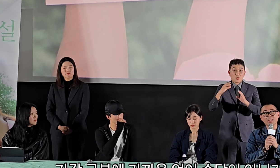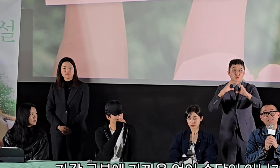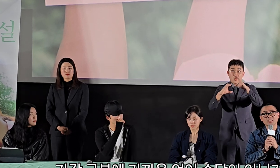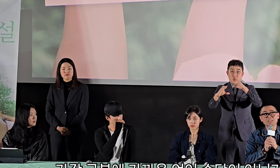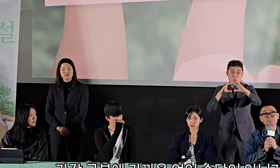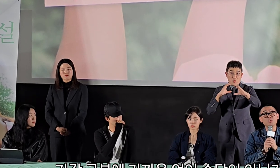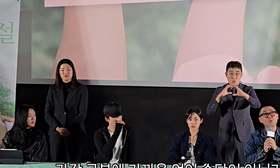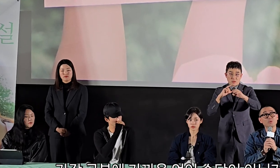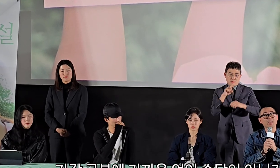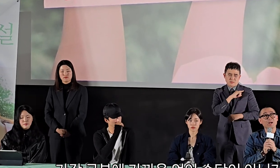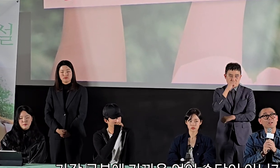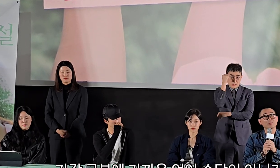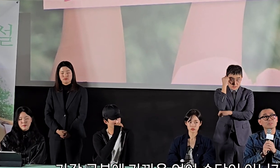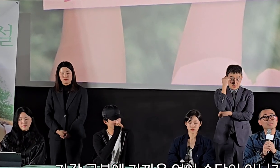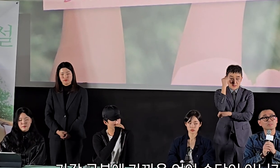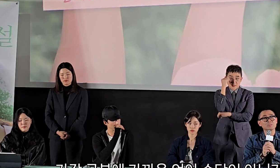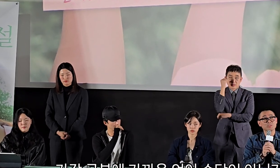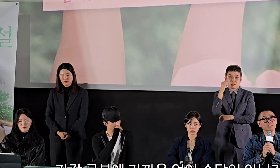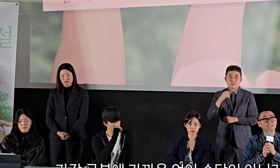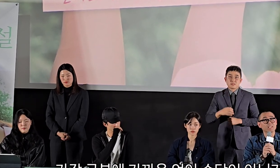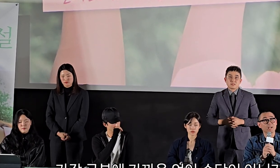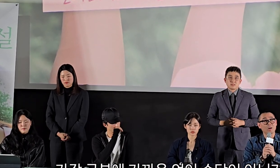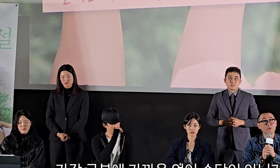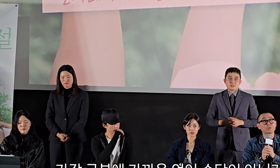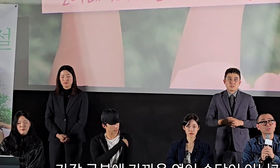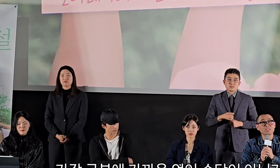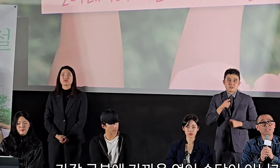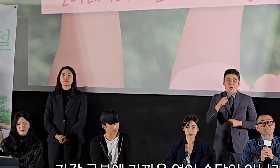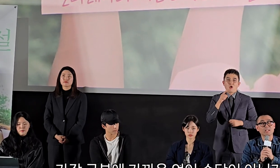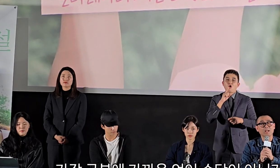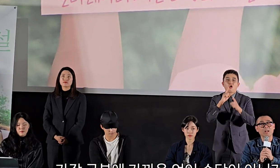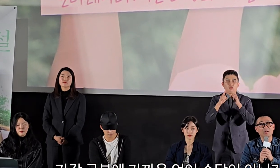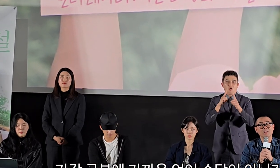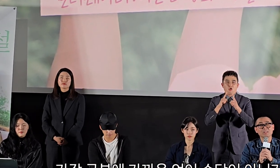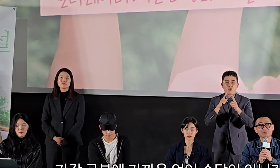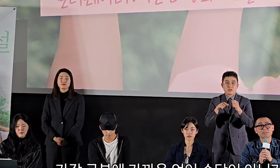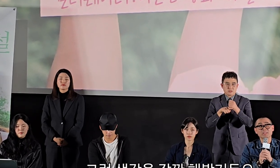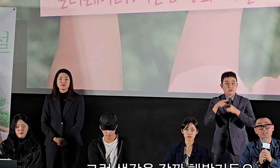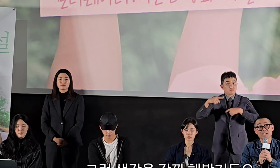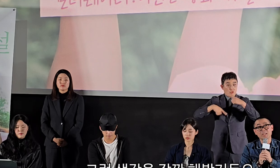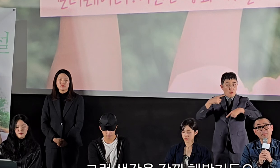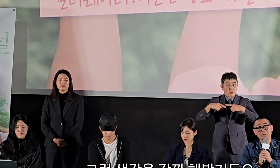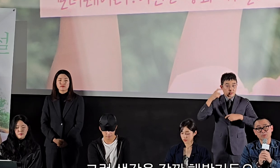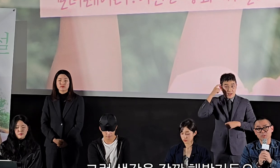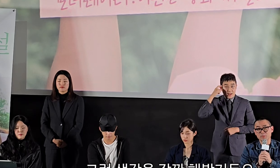whether language is the most fundamental means of communication between people.